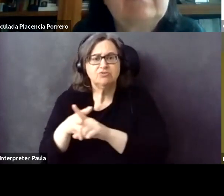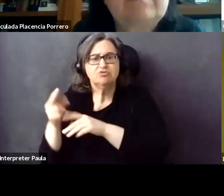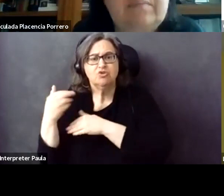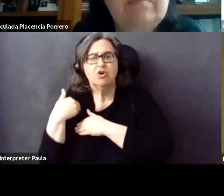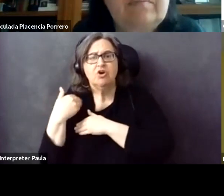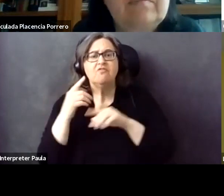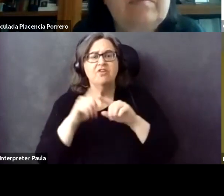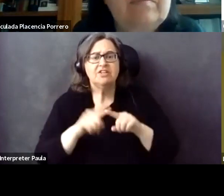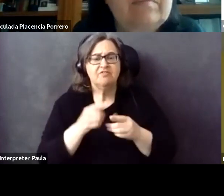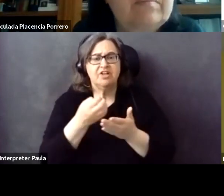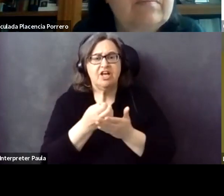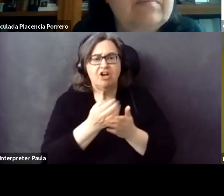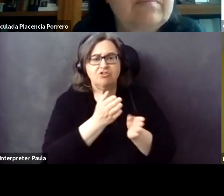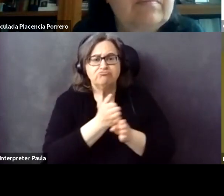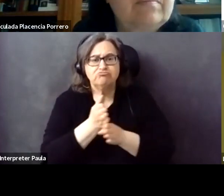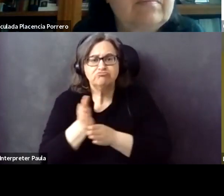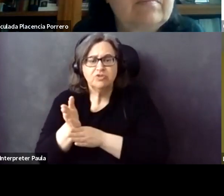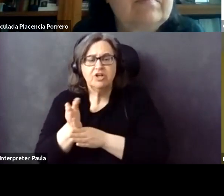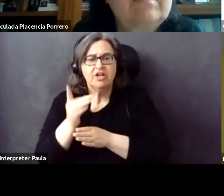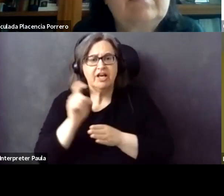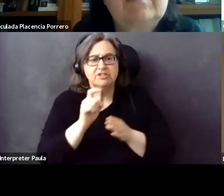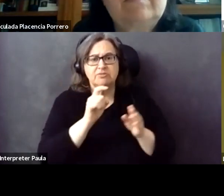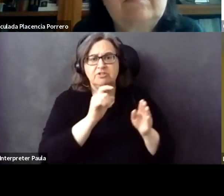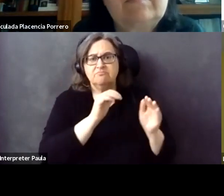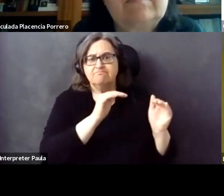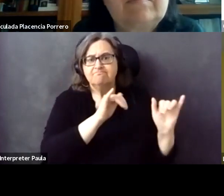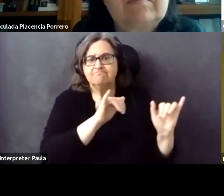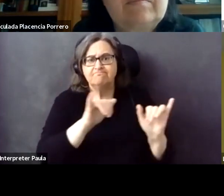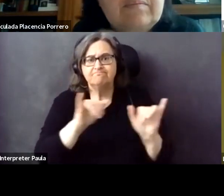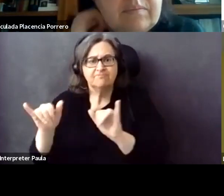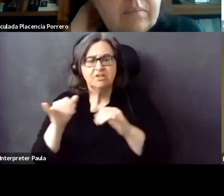also a clear distribution of obligations